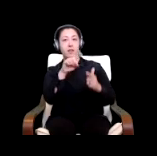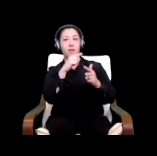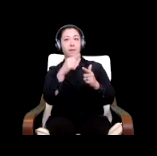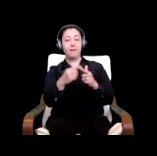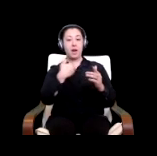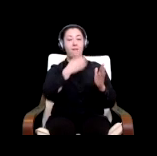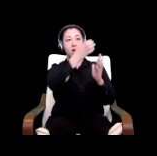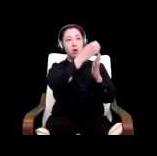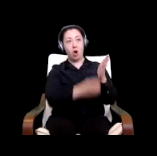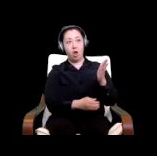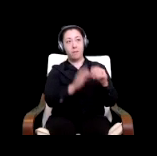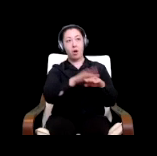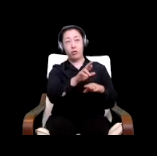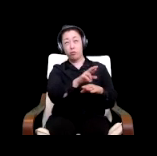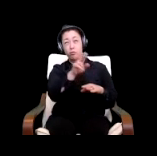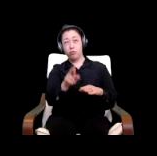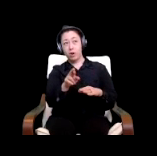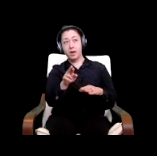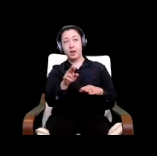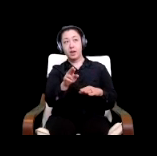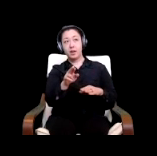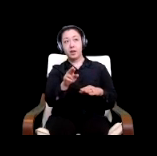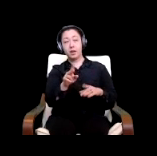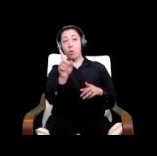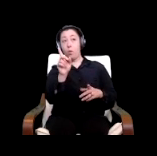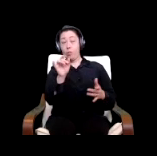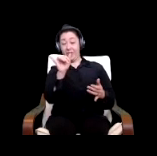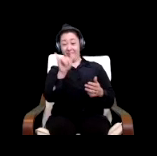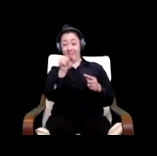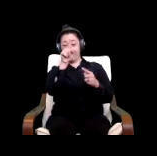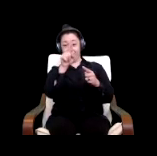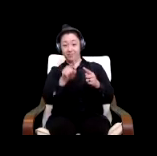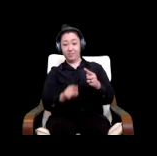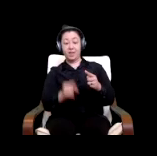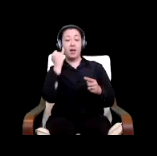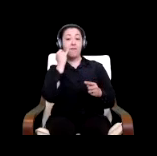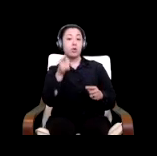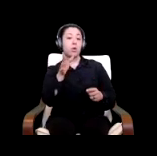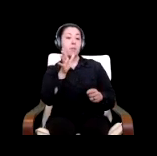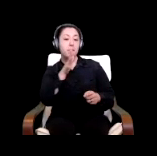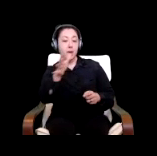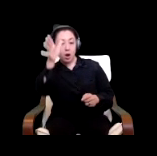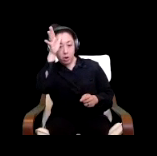to the right, where're the parents and professionals can go through and put a check mark on the